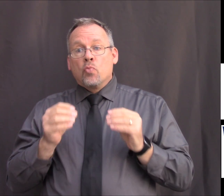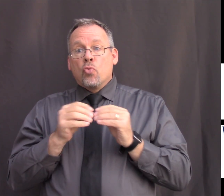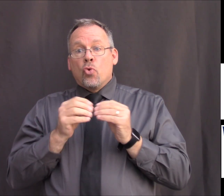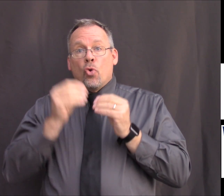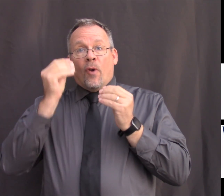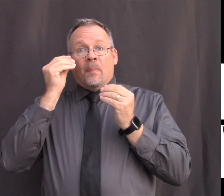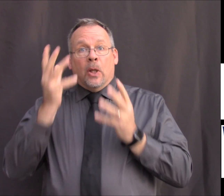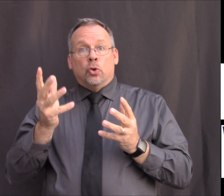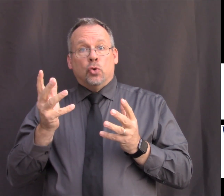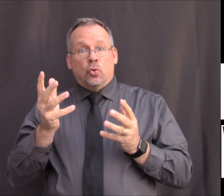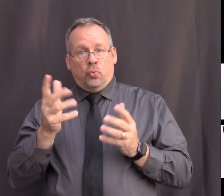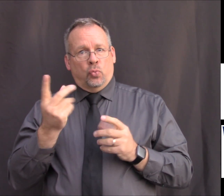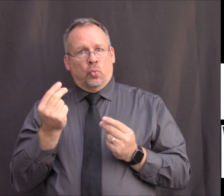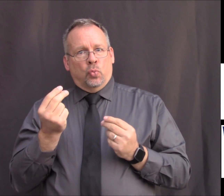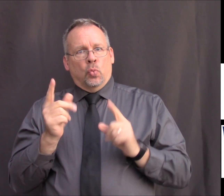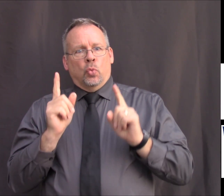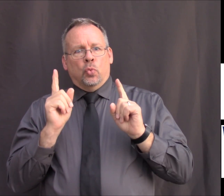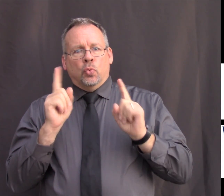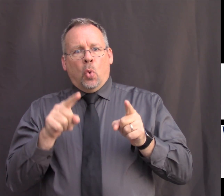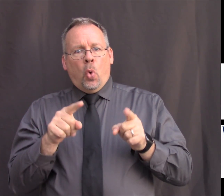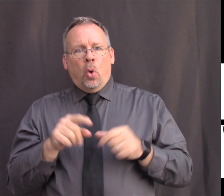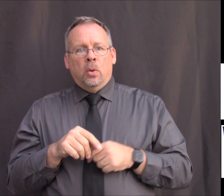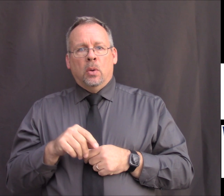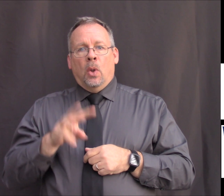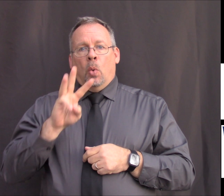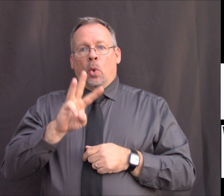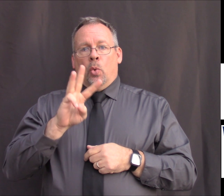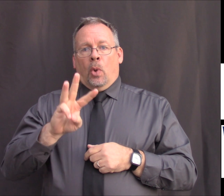For more info, go to: